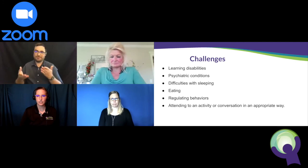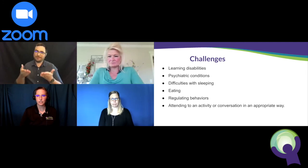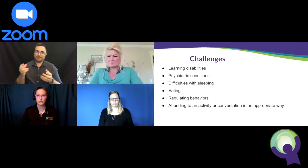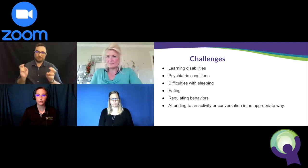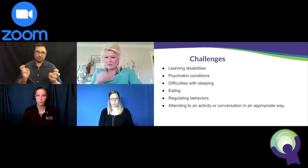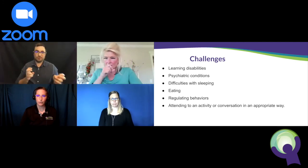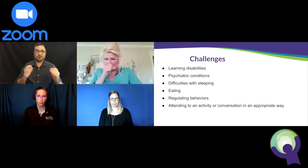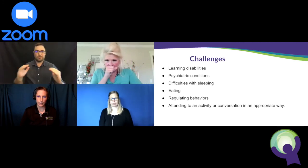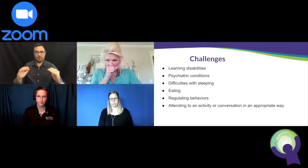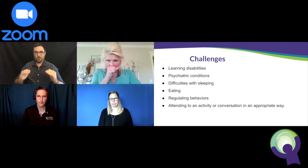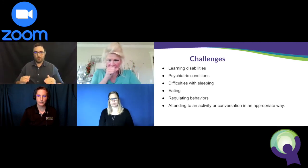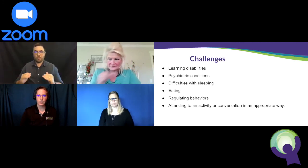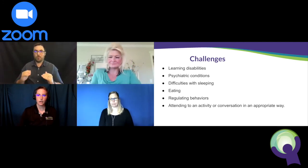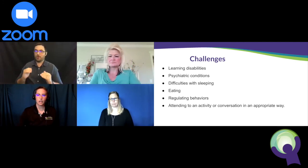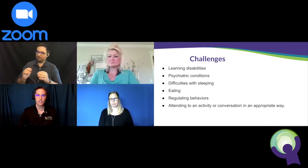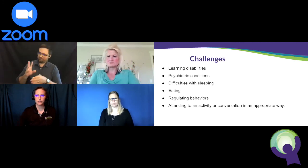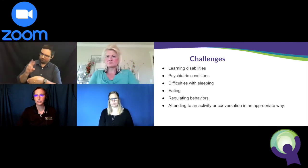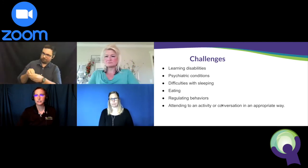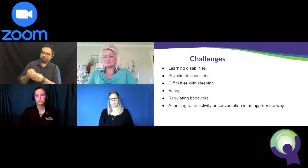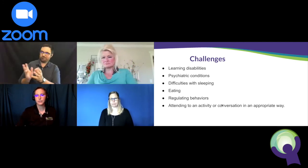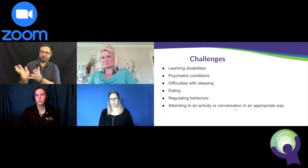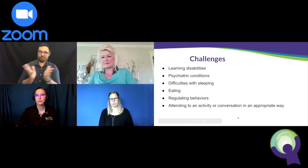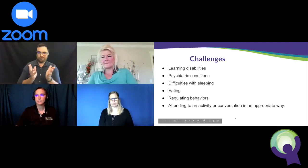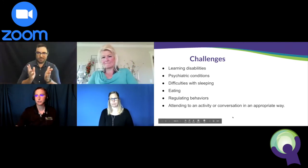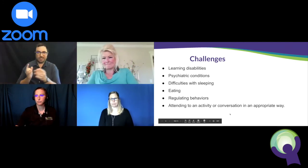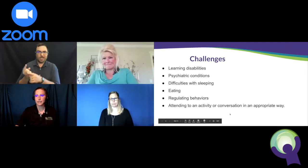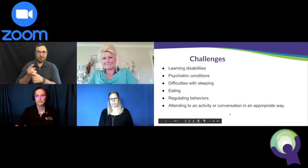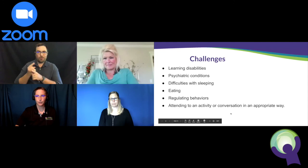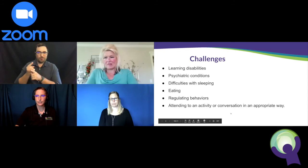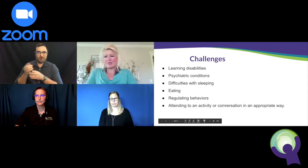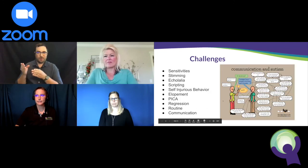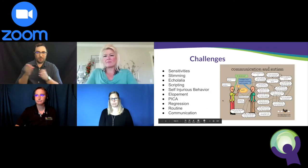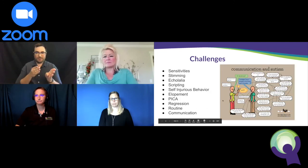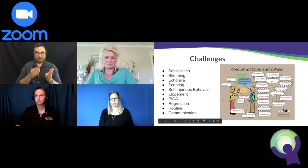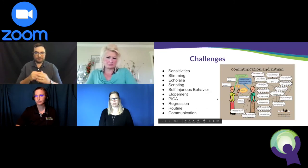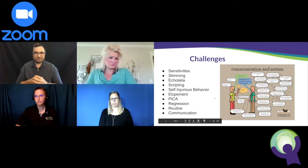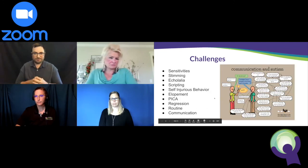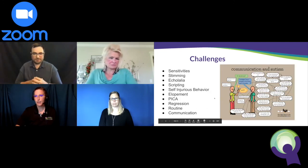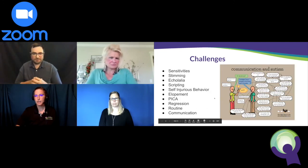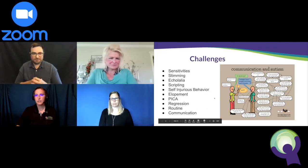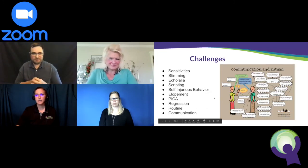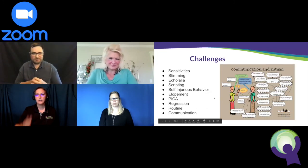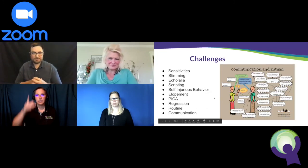in an appropriate way are all challenges people on the spectrum may experience.